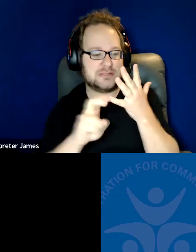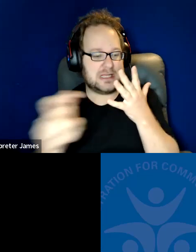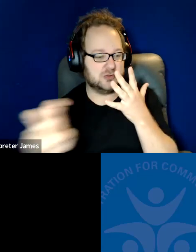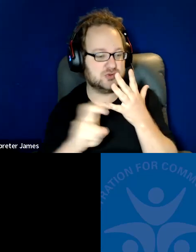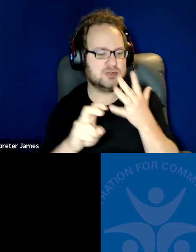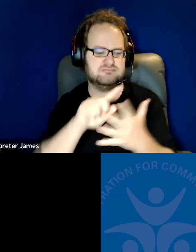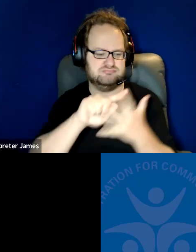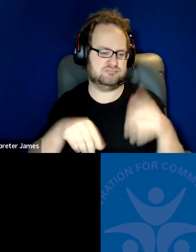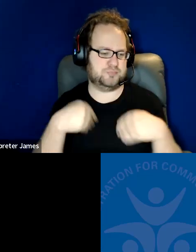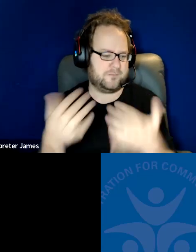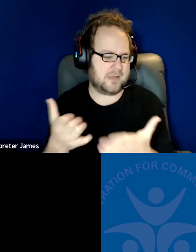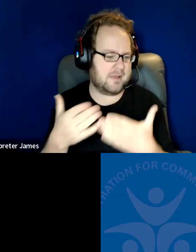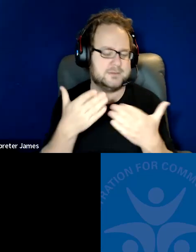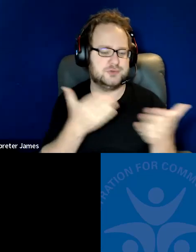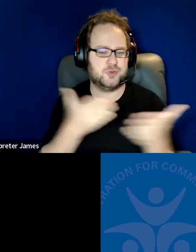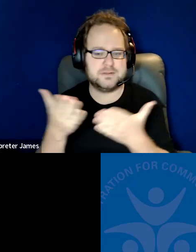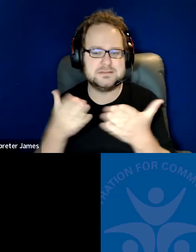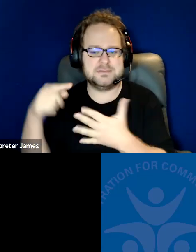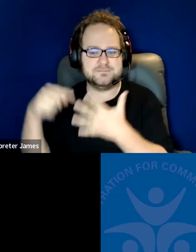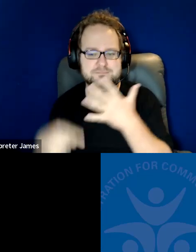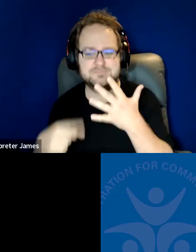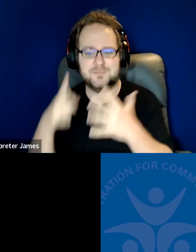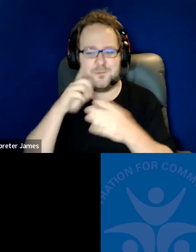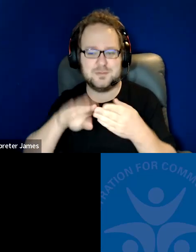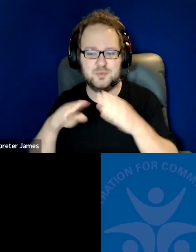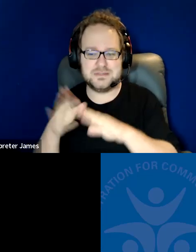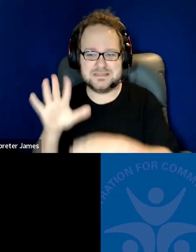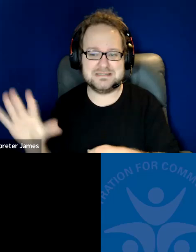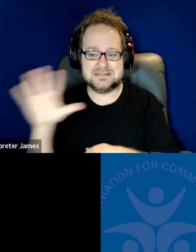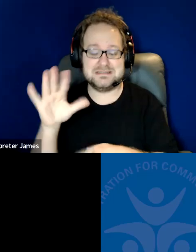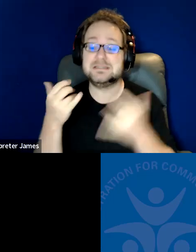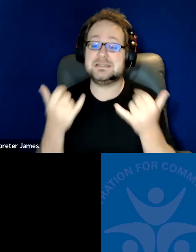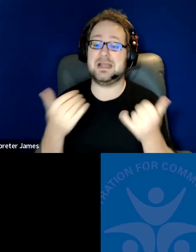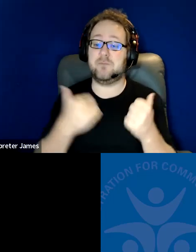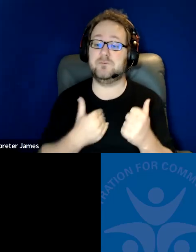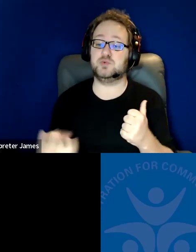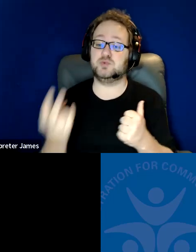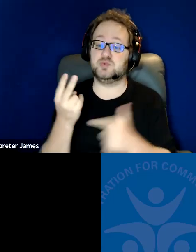We also have launched a now expanded 2 national resources that can help disabled people and